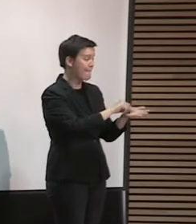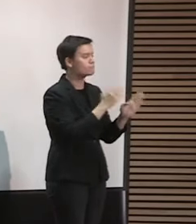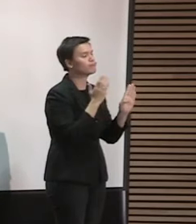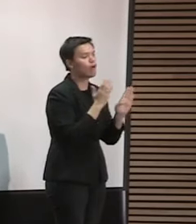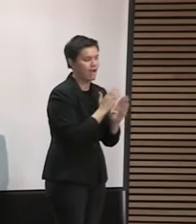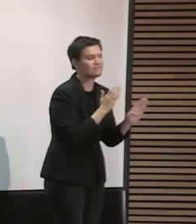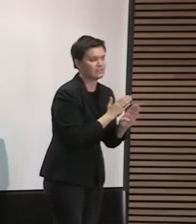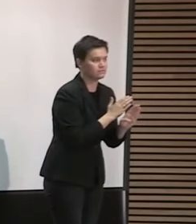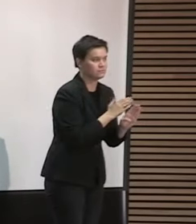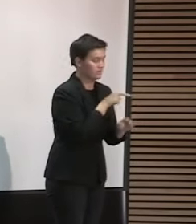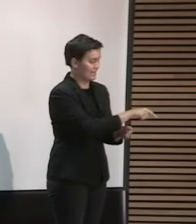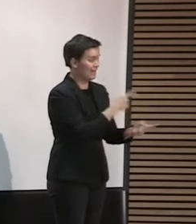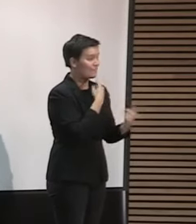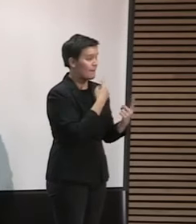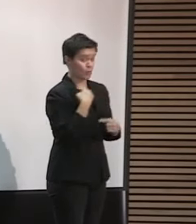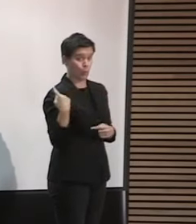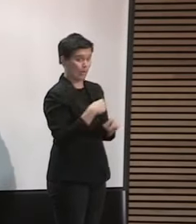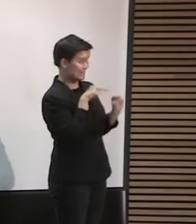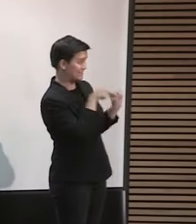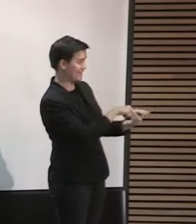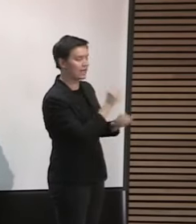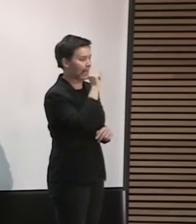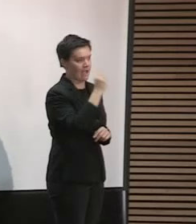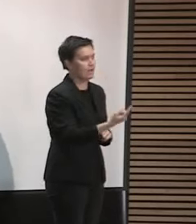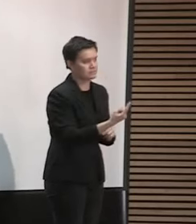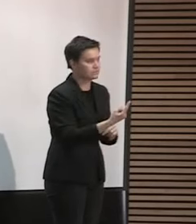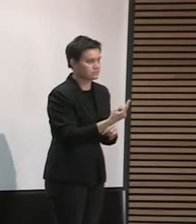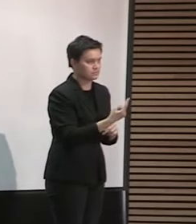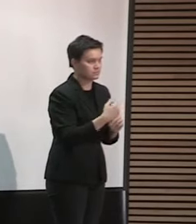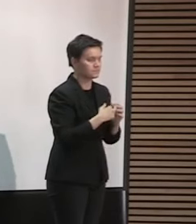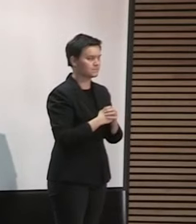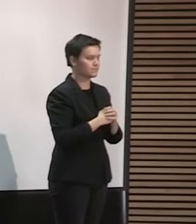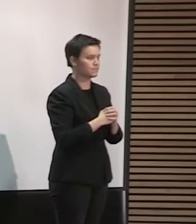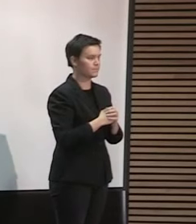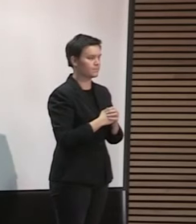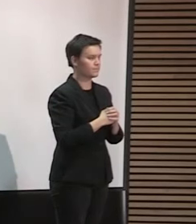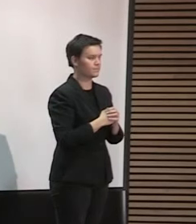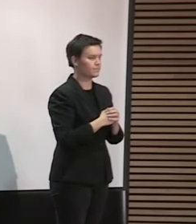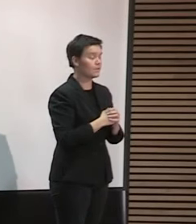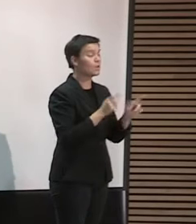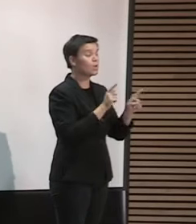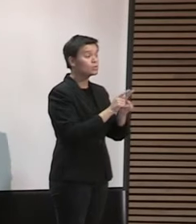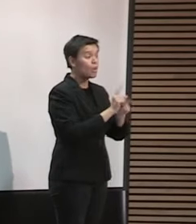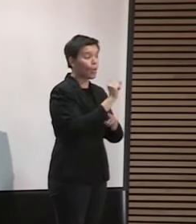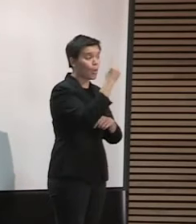not support that assertion. He also said that population-based funding for the region has declined